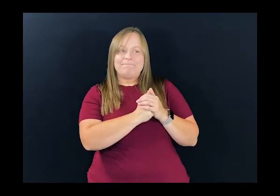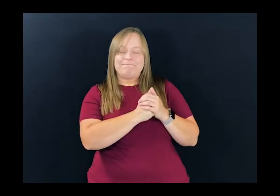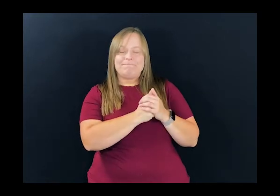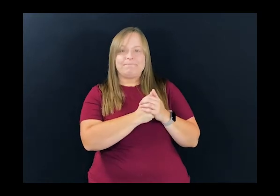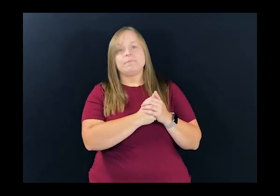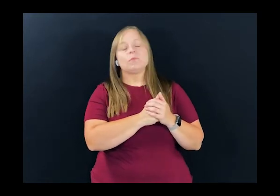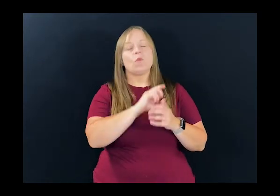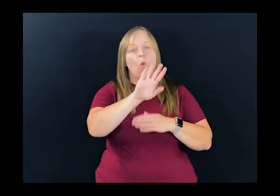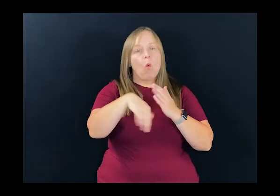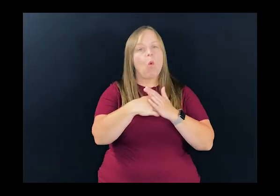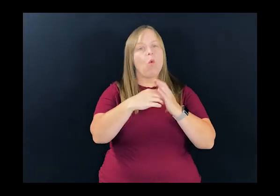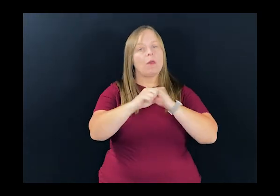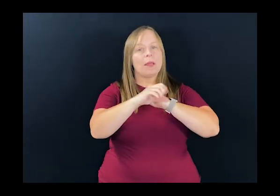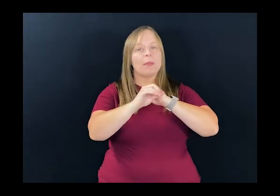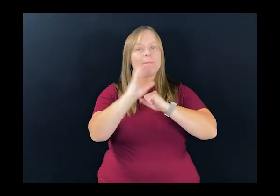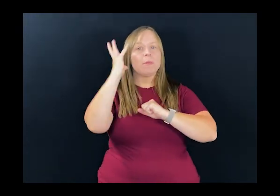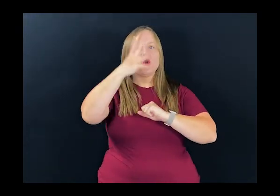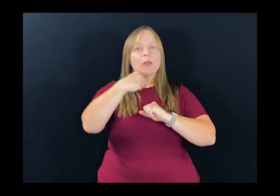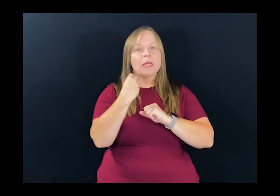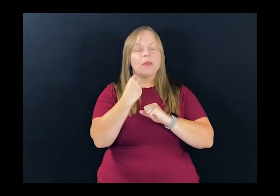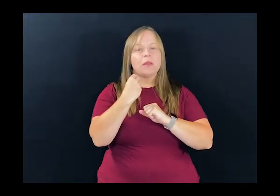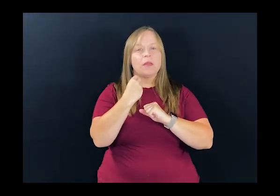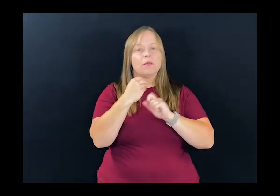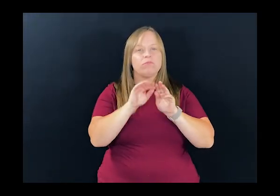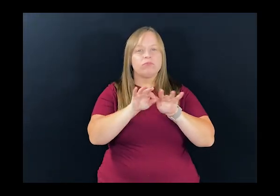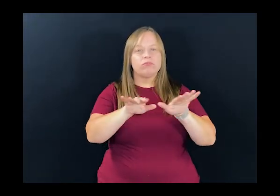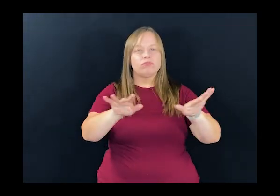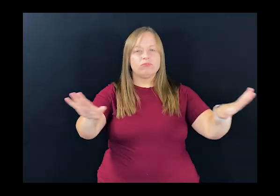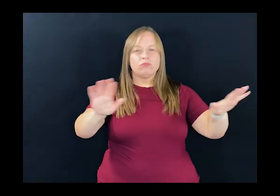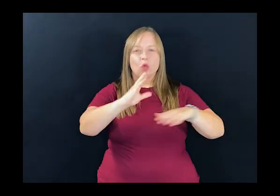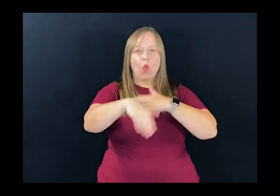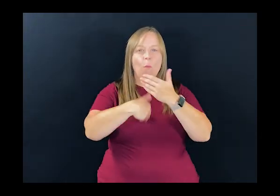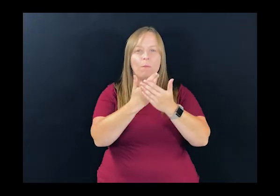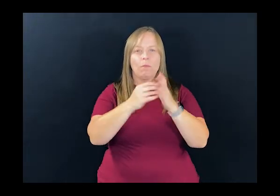So the whole campaign of beauty transcended globally